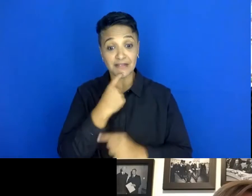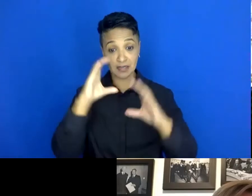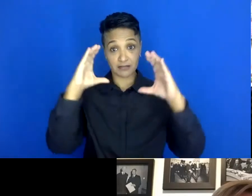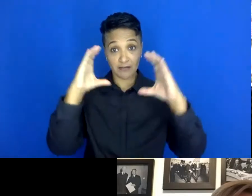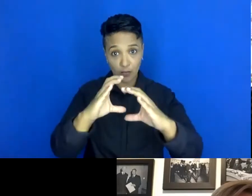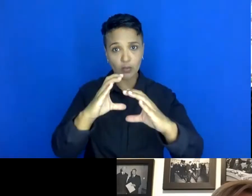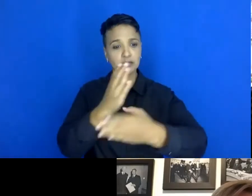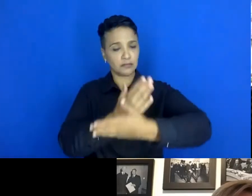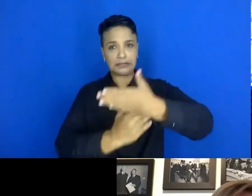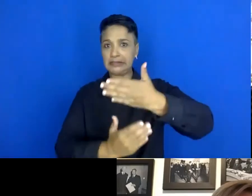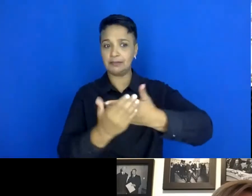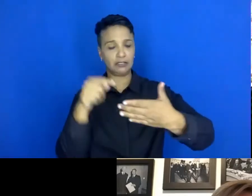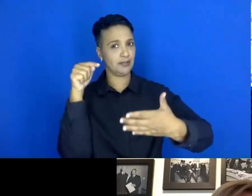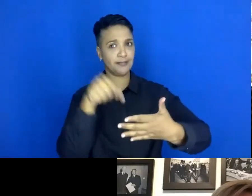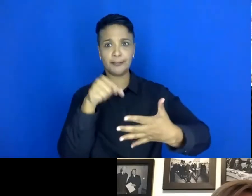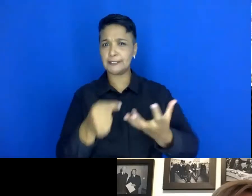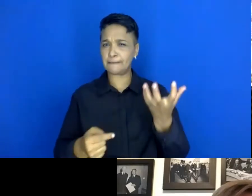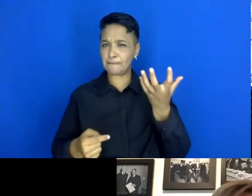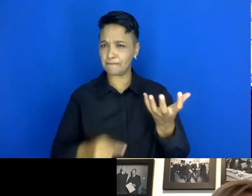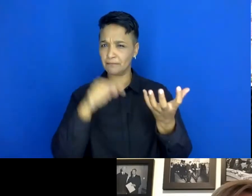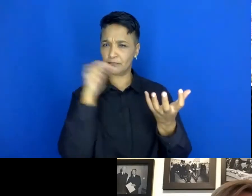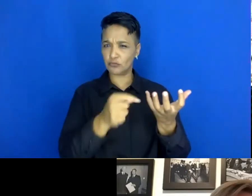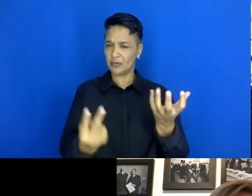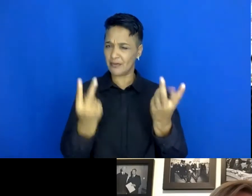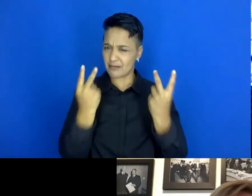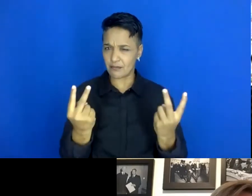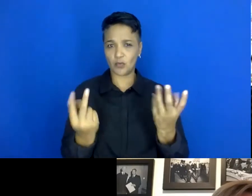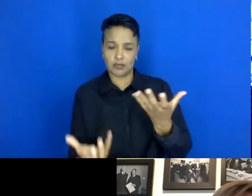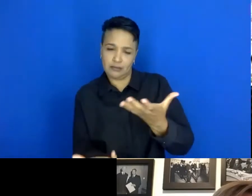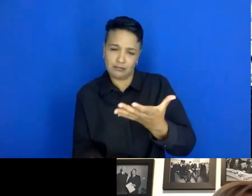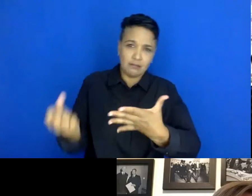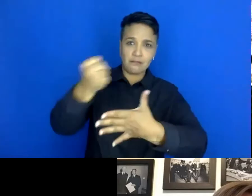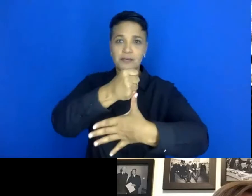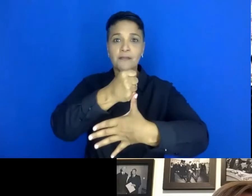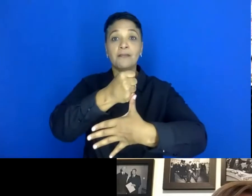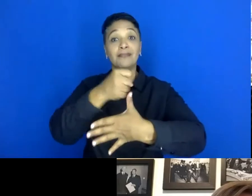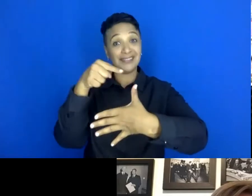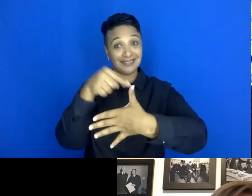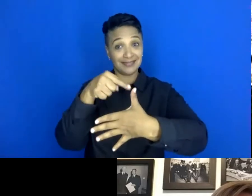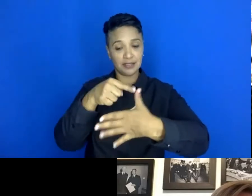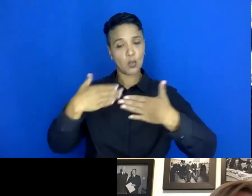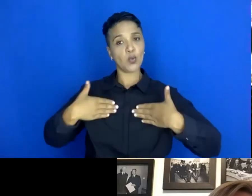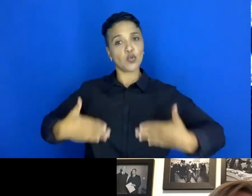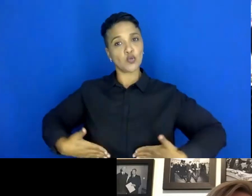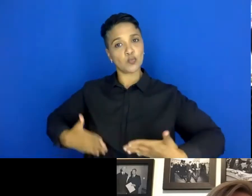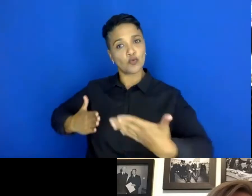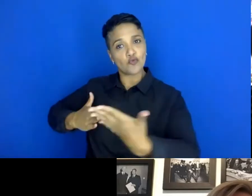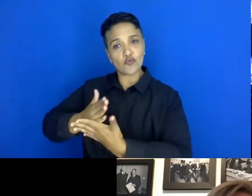objective of our developing policy a human rights-based approach gender equality